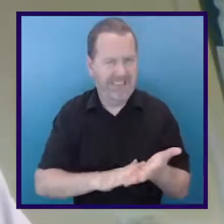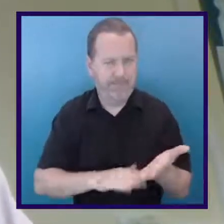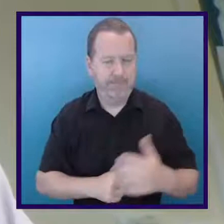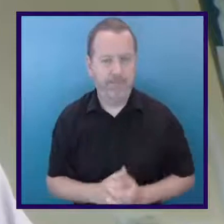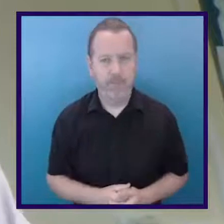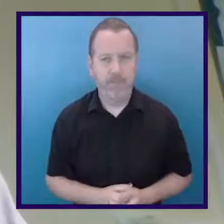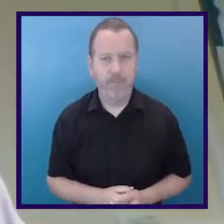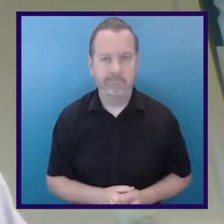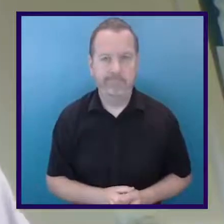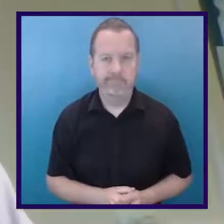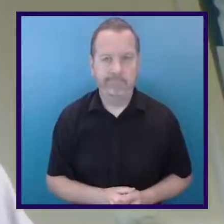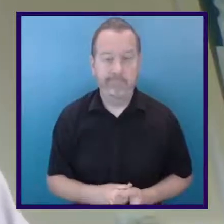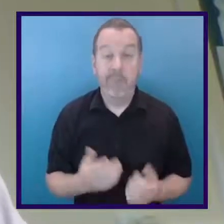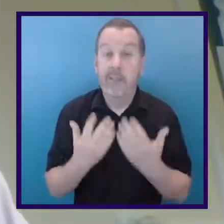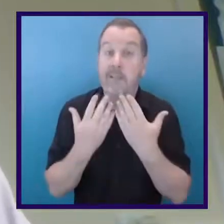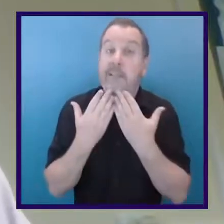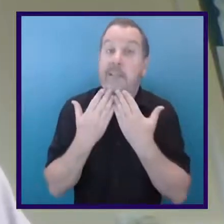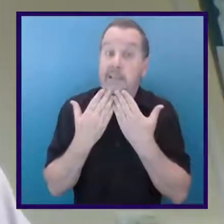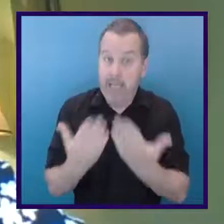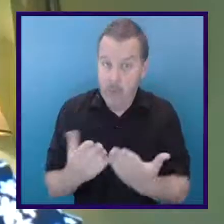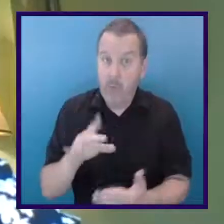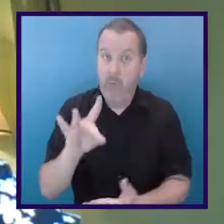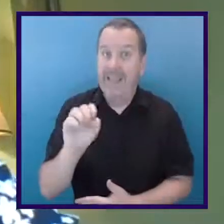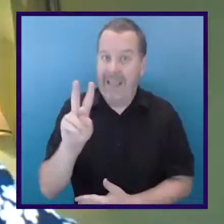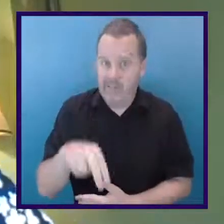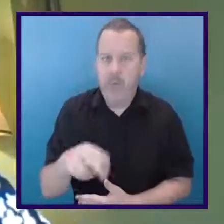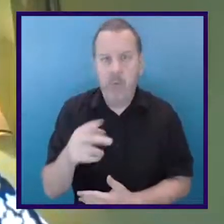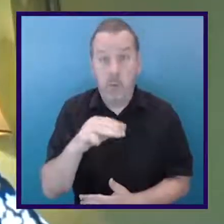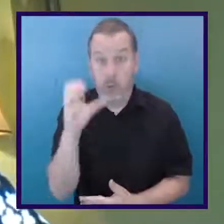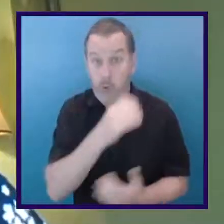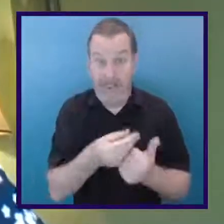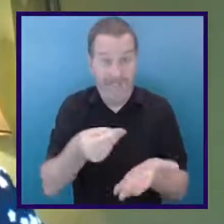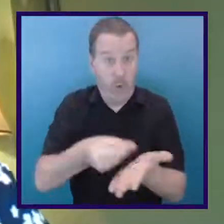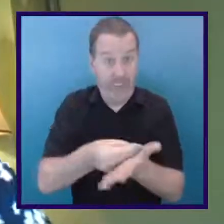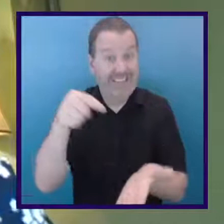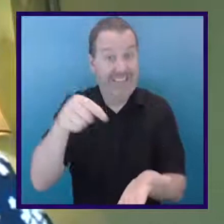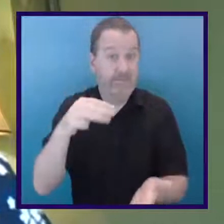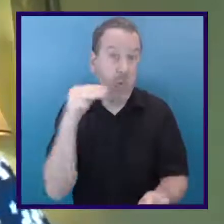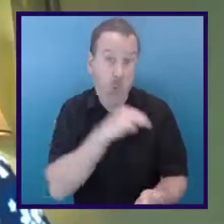So the question of funding in primary school is obviously absolutely key.